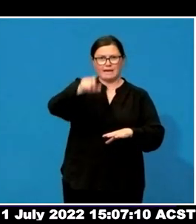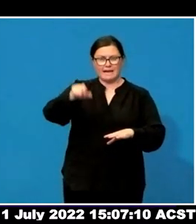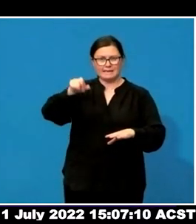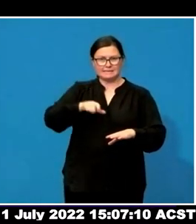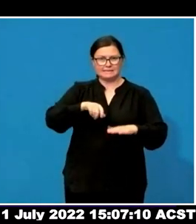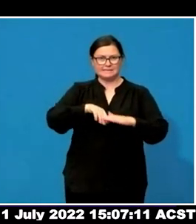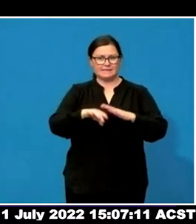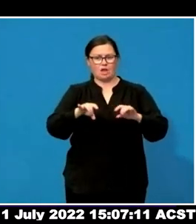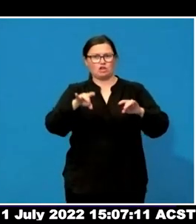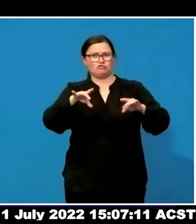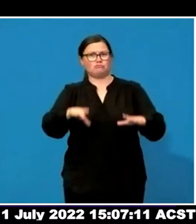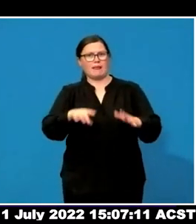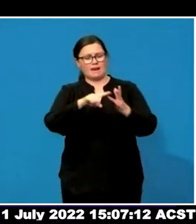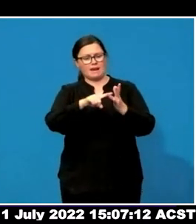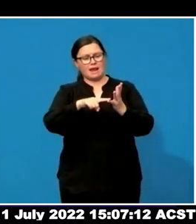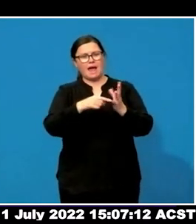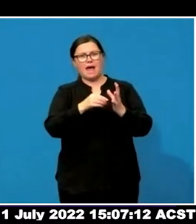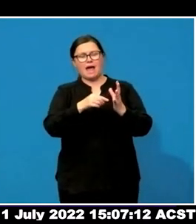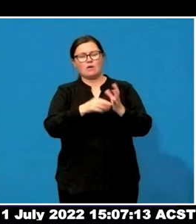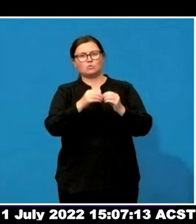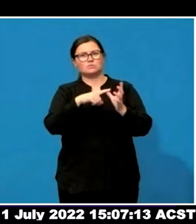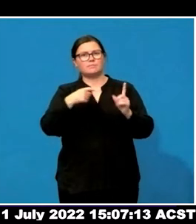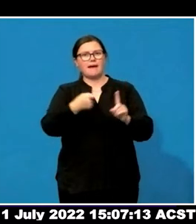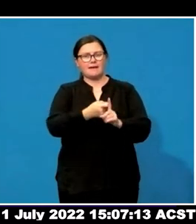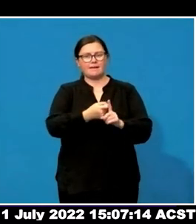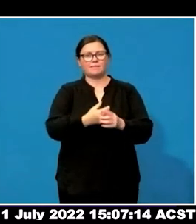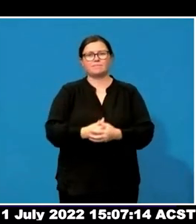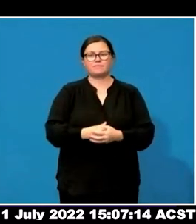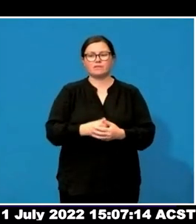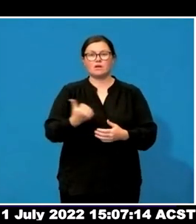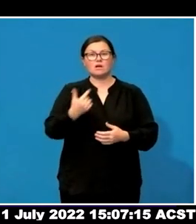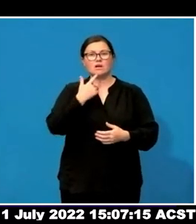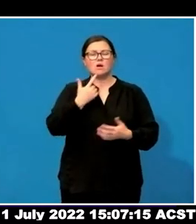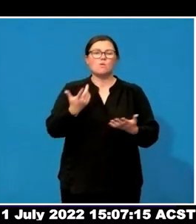Well, it means that there - if there was SDA here, of which there is very - there